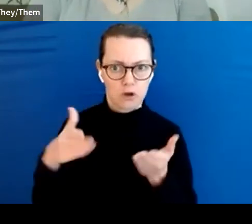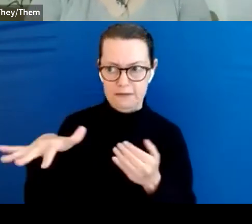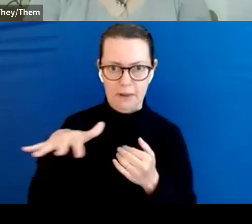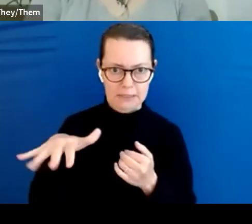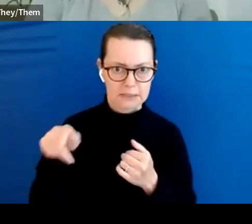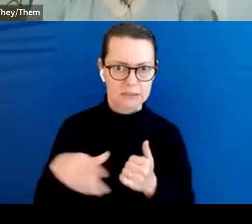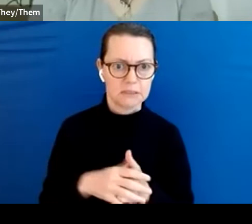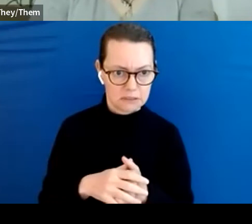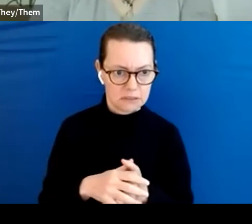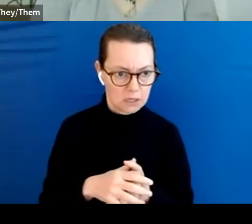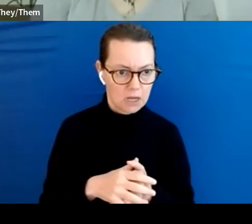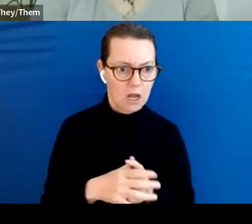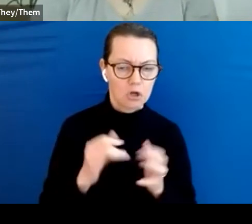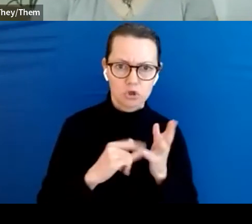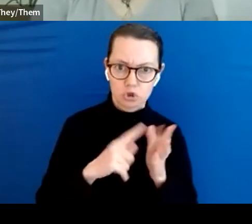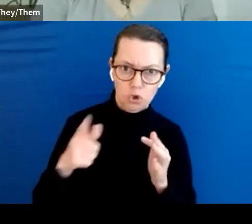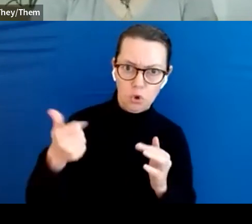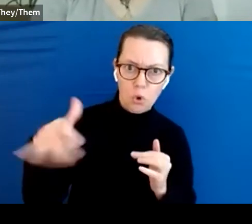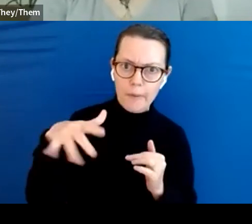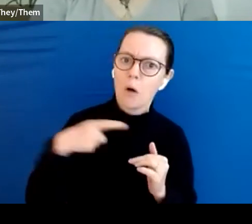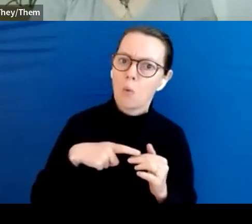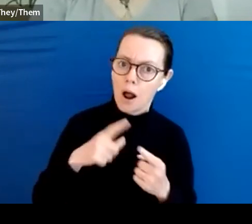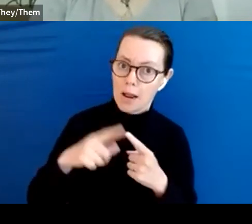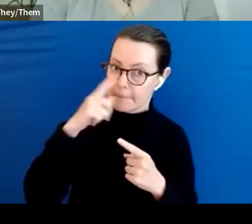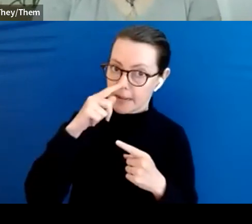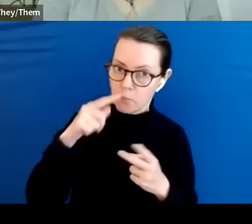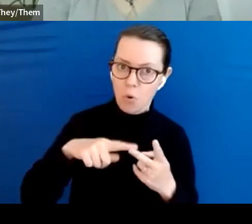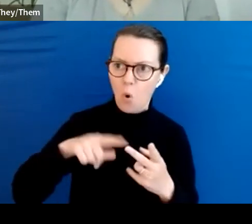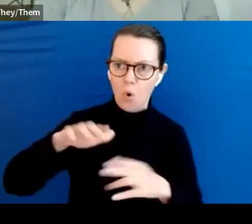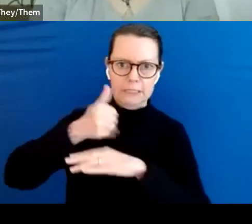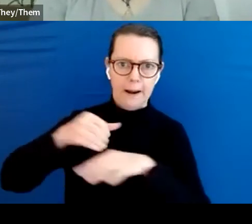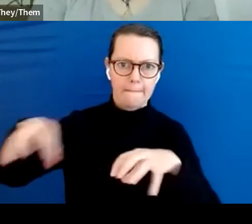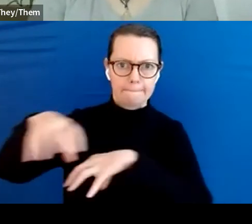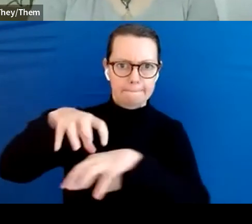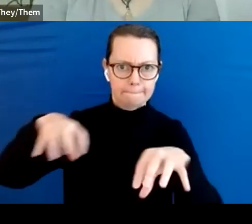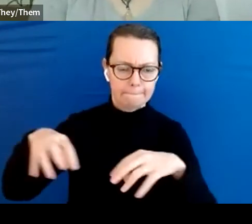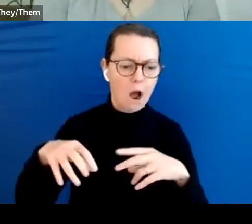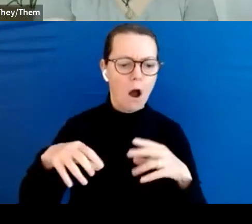And is that because of the people there, or is it how it's set up.